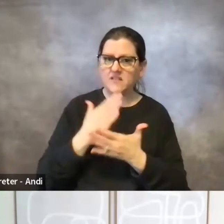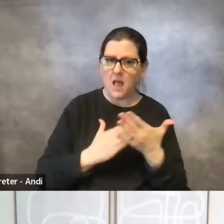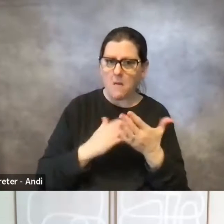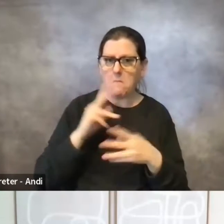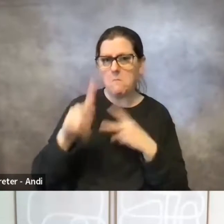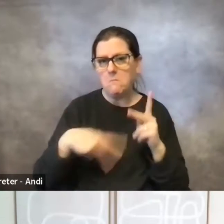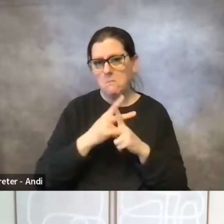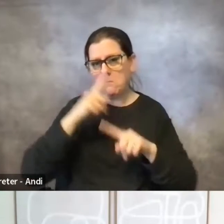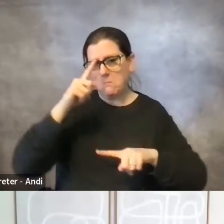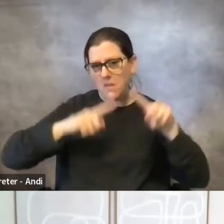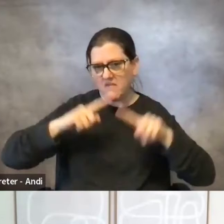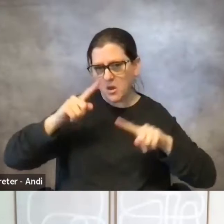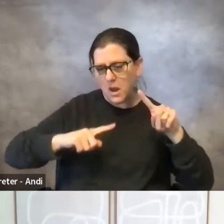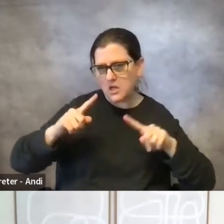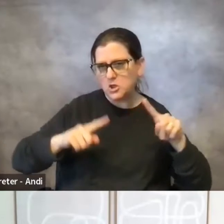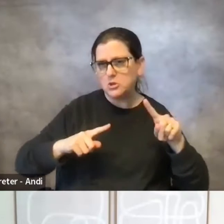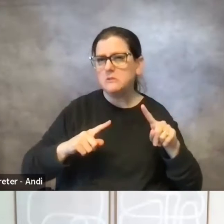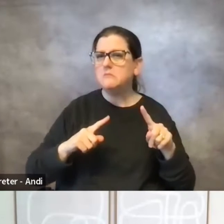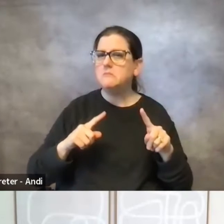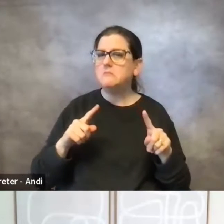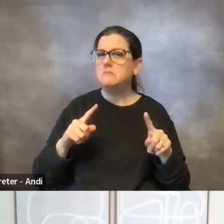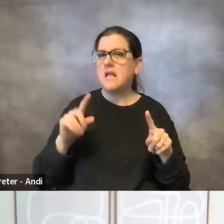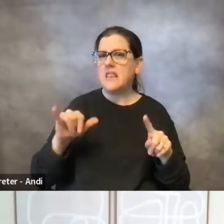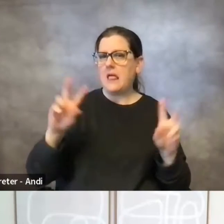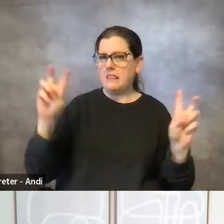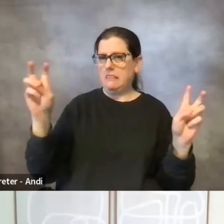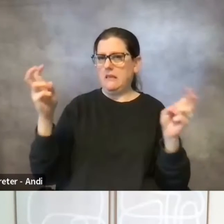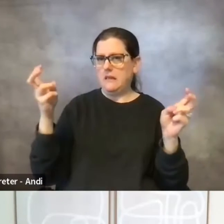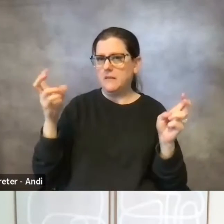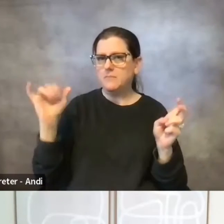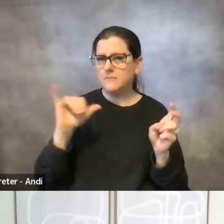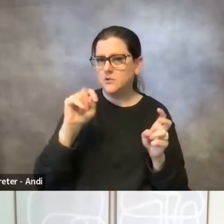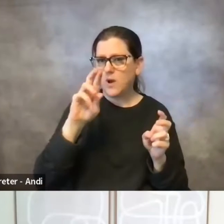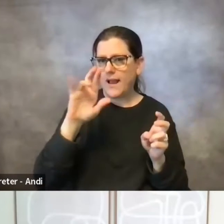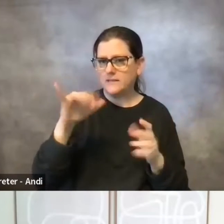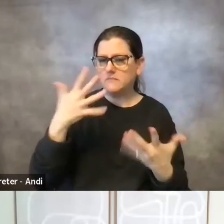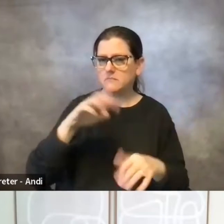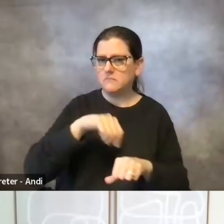on this theme of what Traci is setting up in Utah. But I do